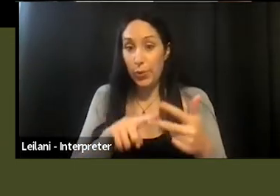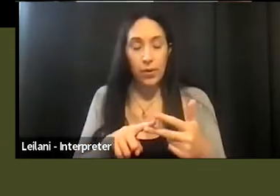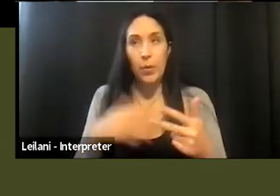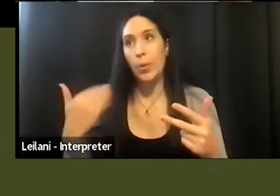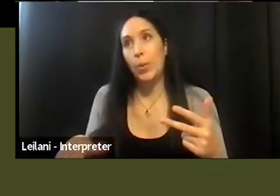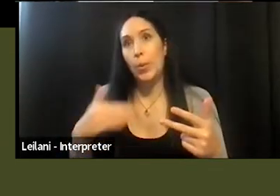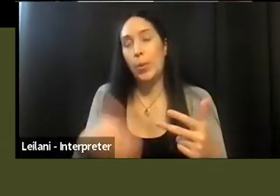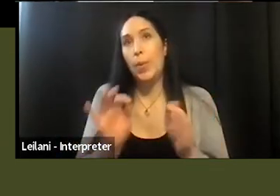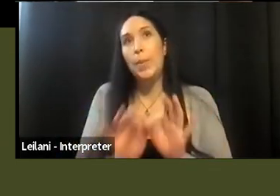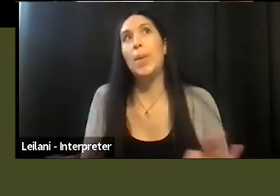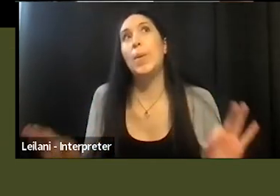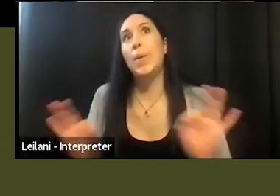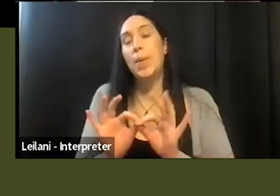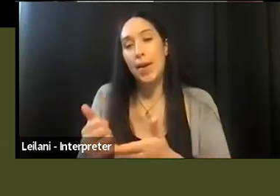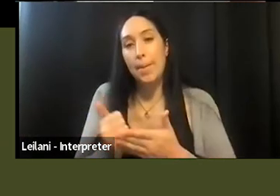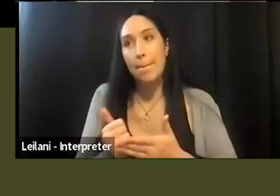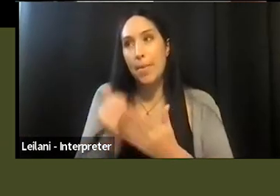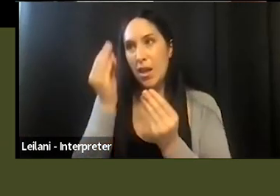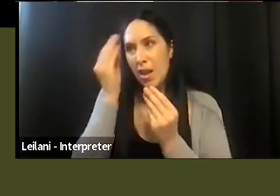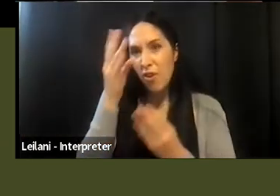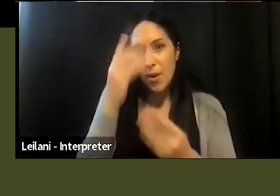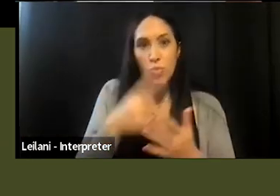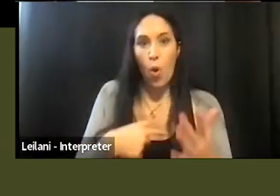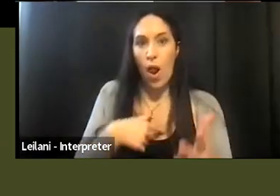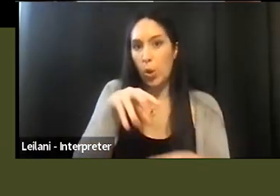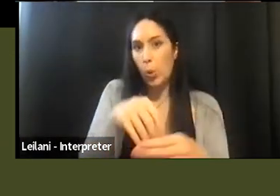in what information I presented today and we see them